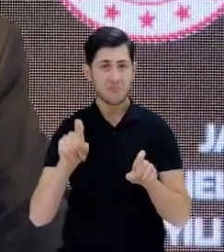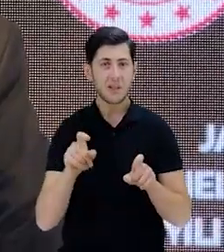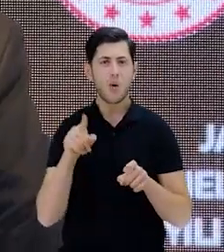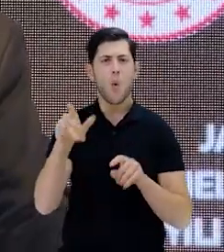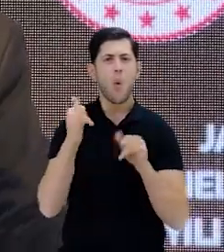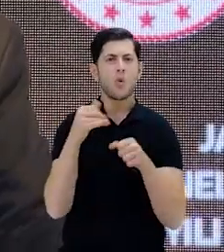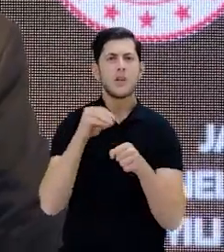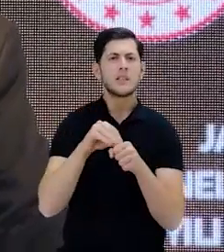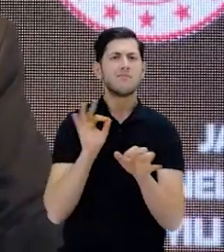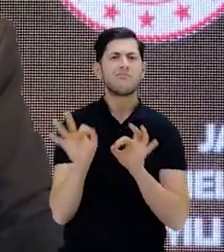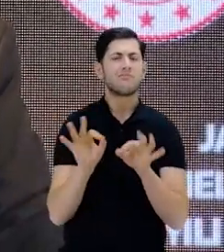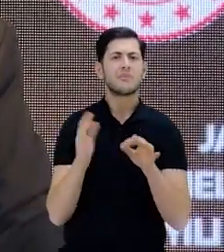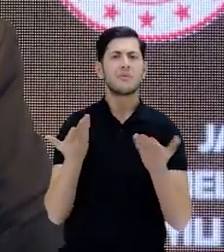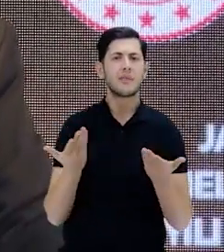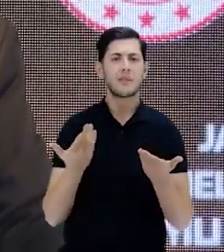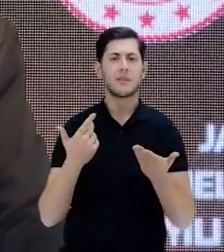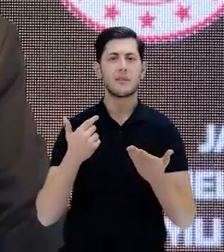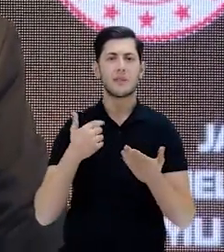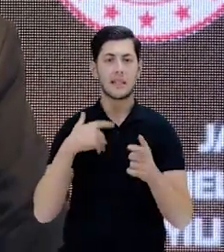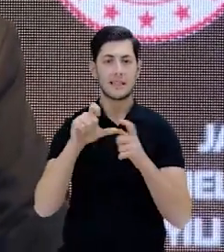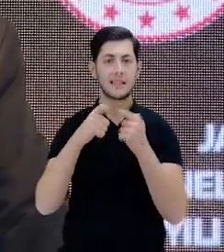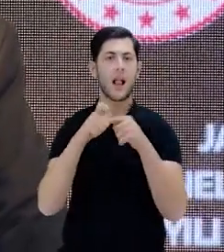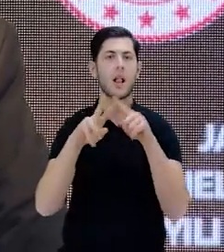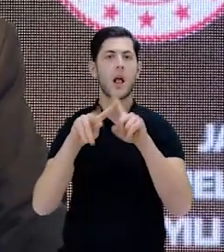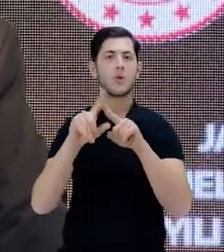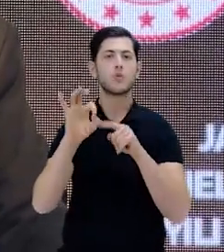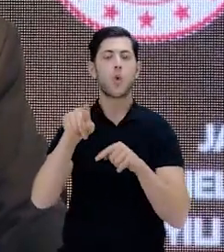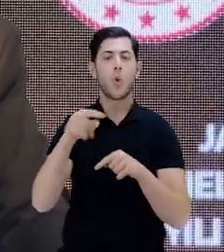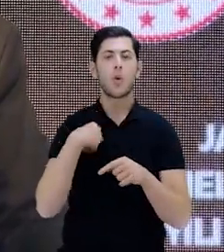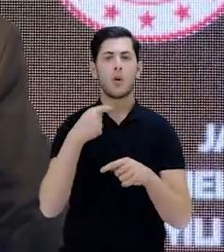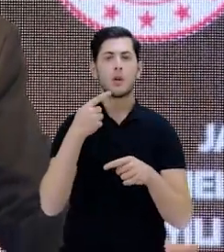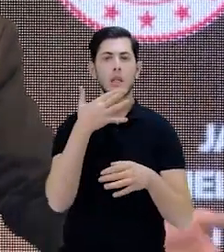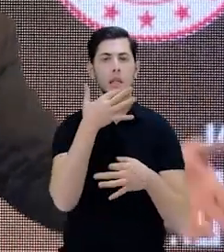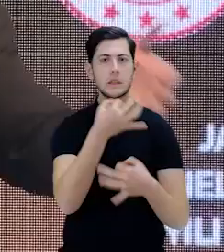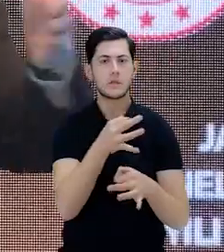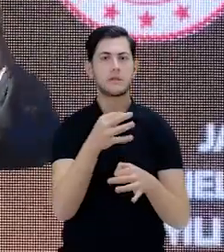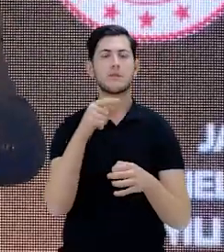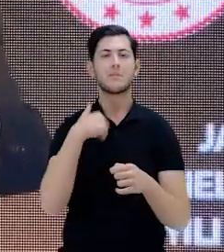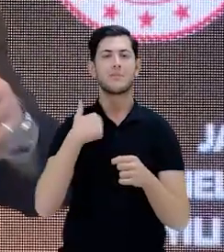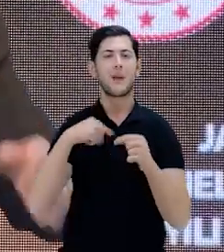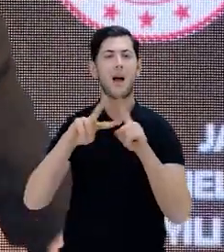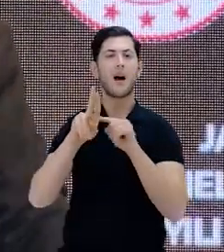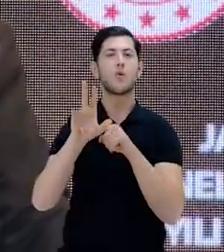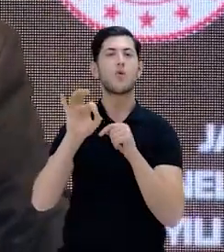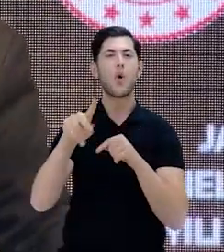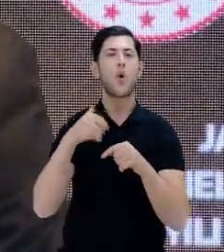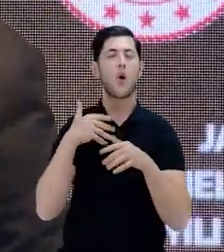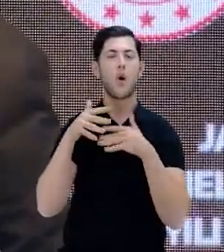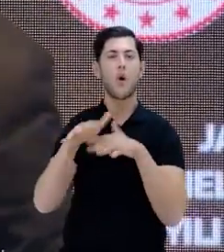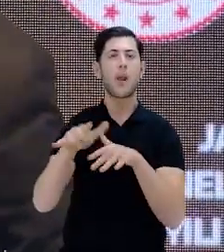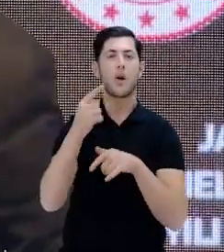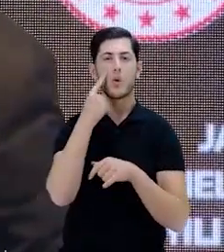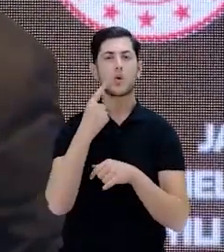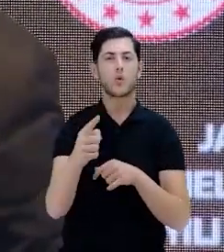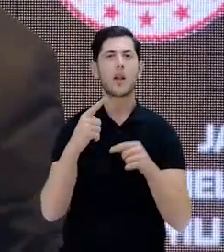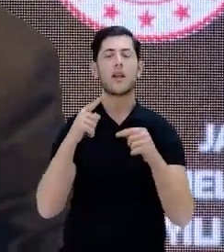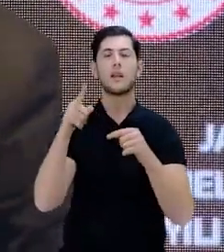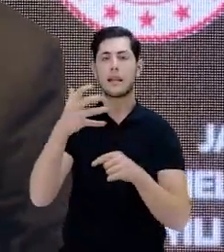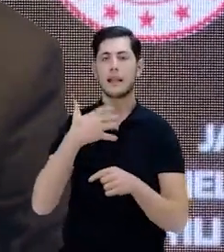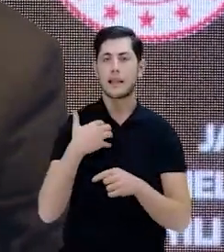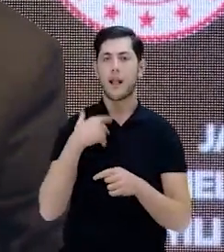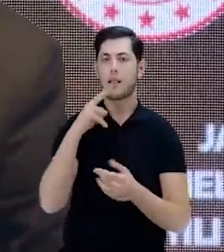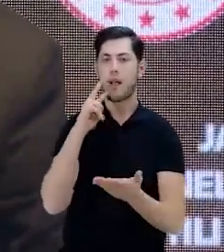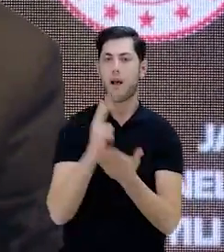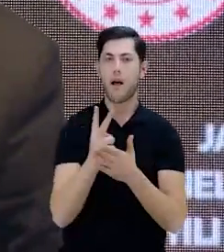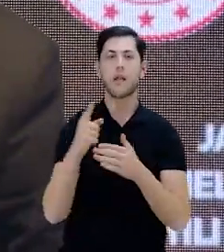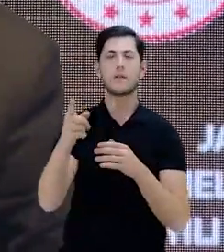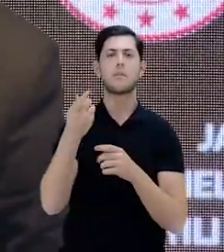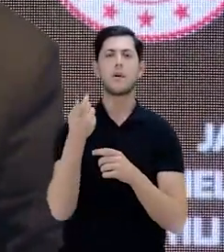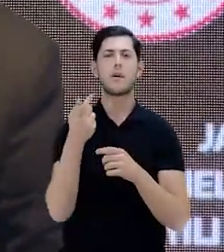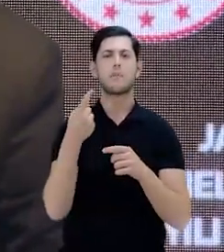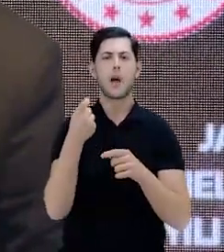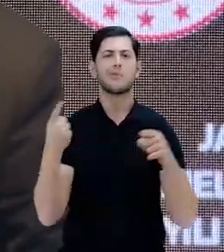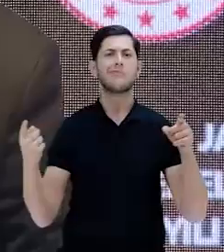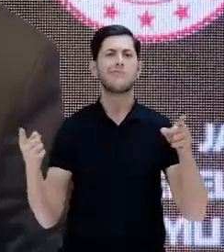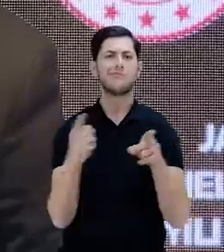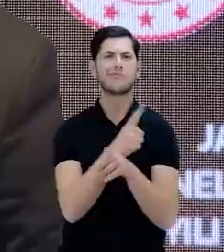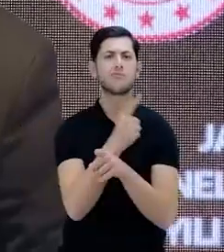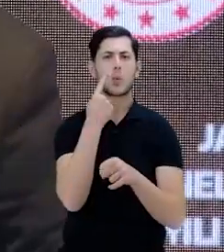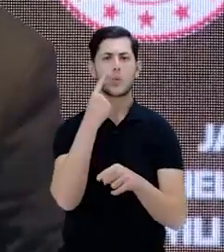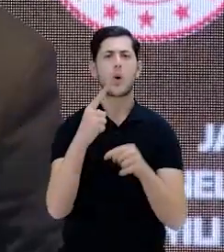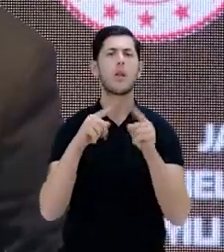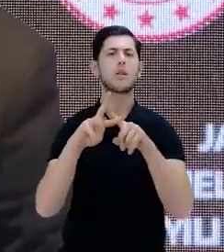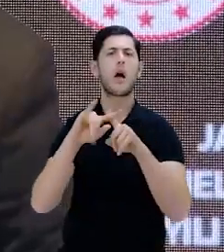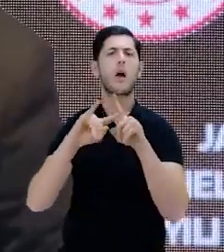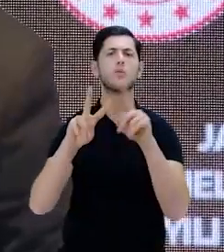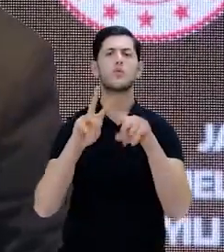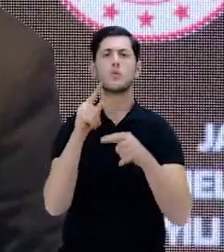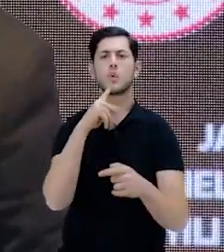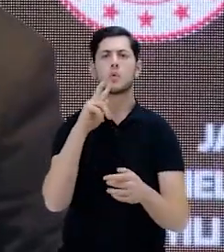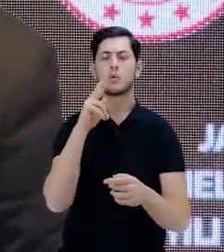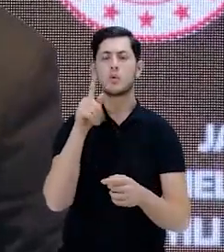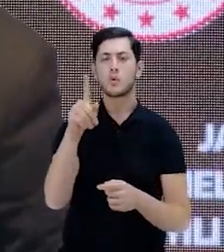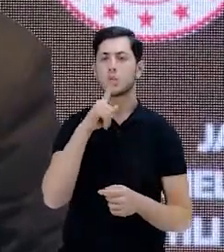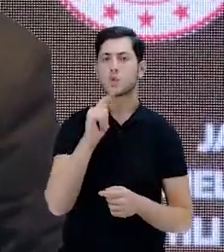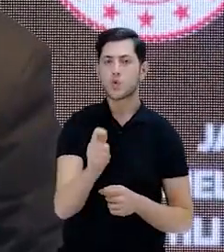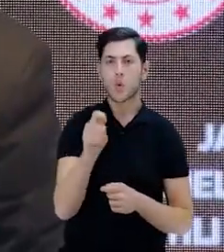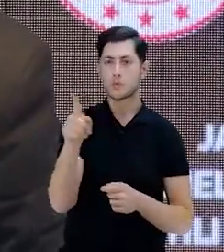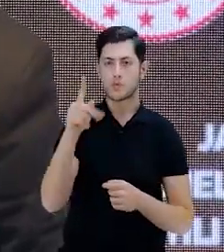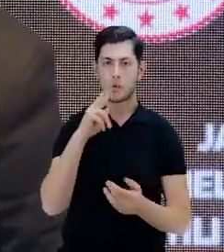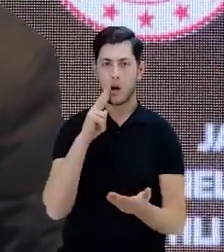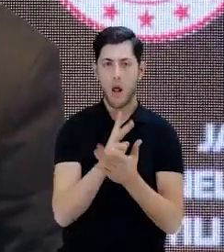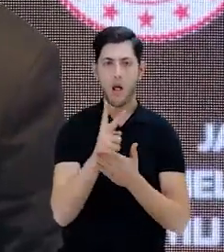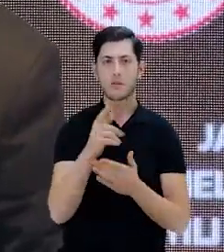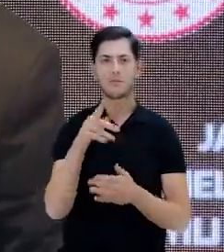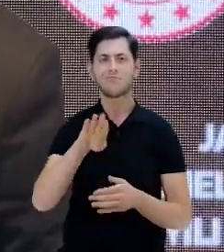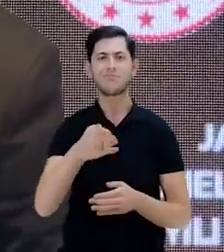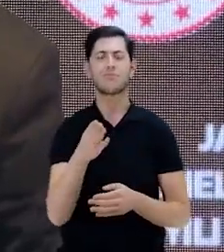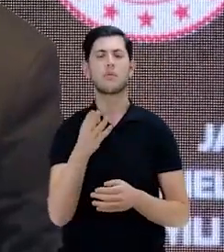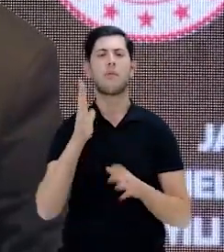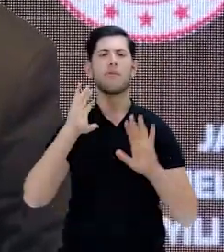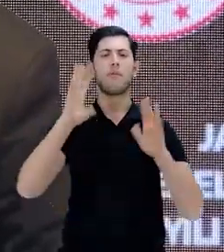Who are you kidding? What games are you playing? You did not abide by the commitments that you would give ammunition during our Afrin operation although the senate had confirmed.